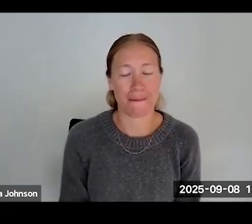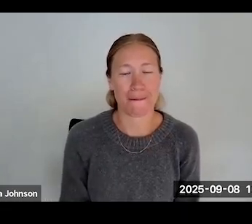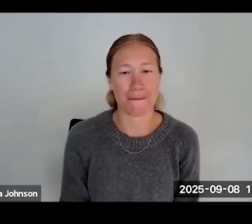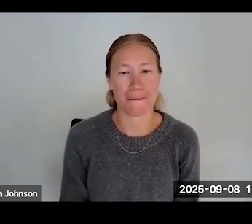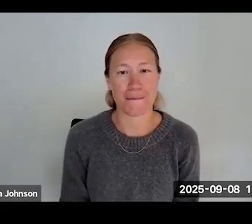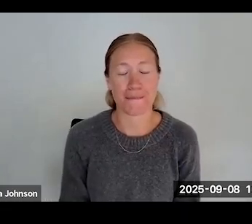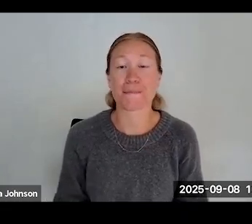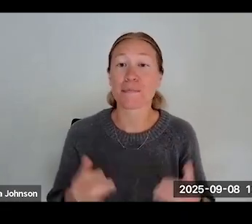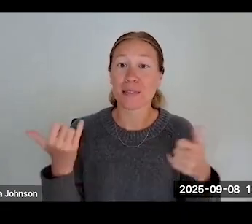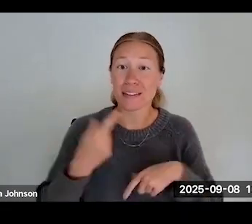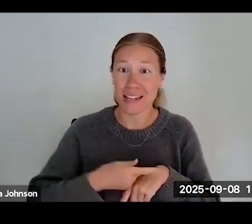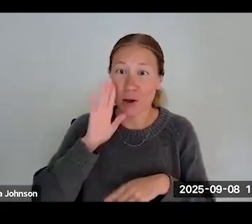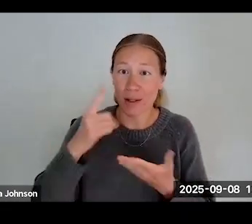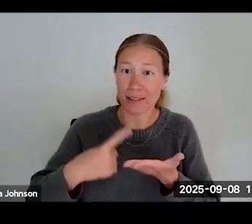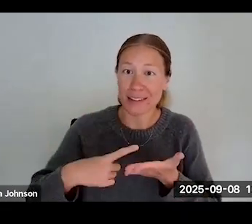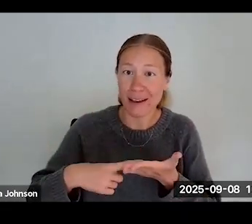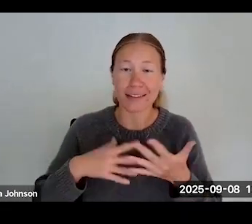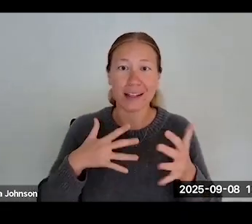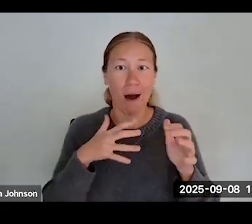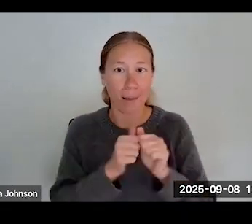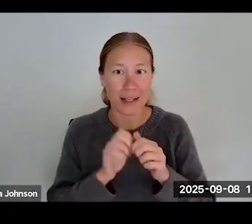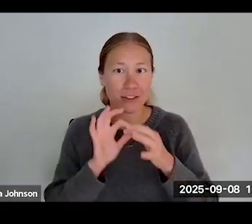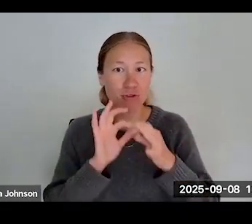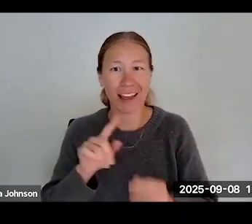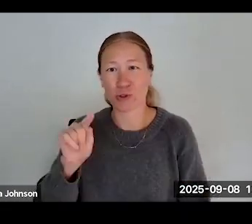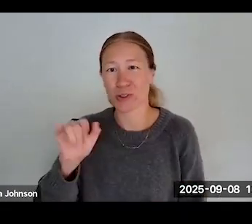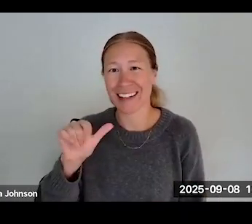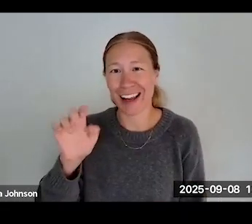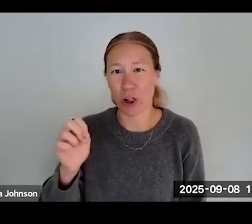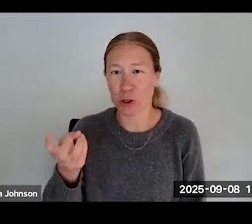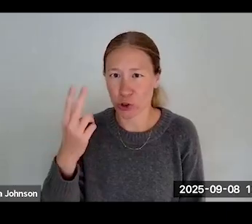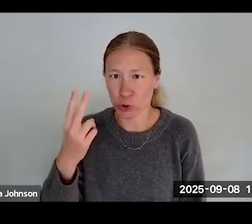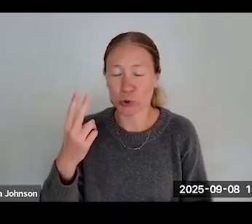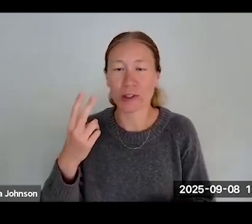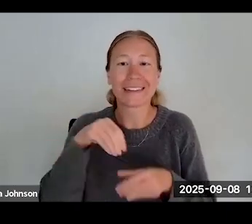So today we'll be discussing updates to Title II of the Americans with Disabilities Act,